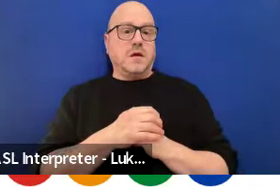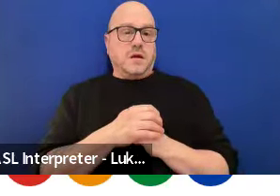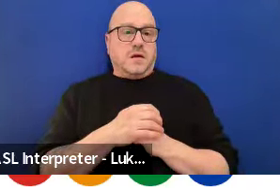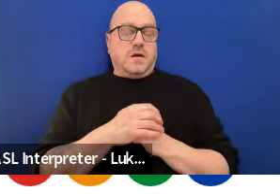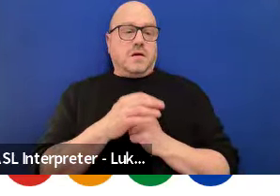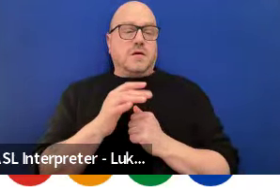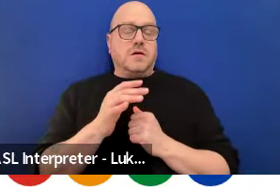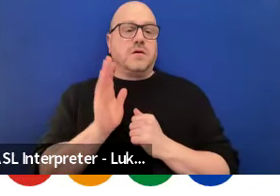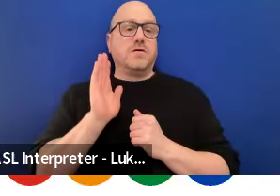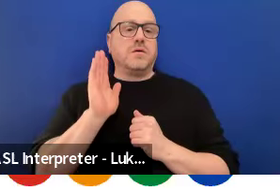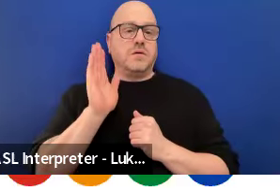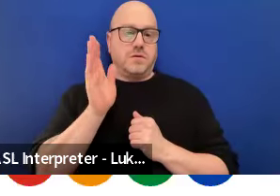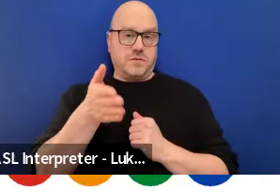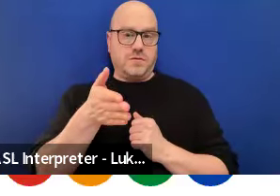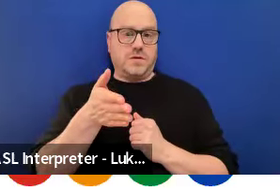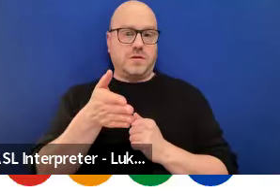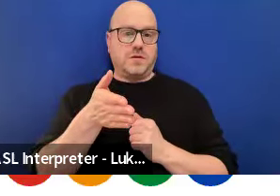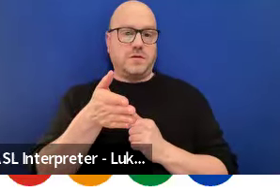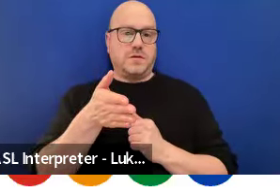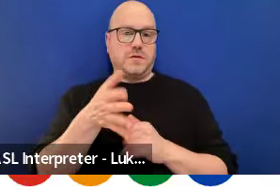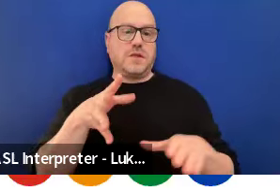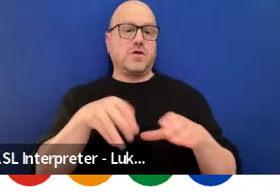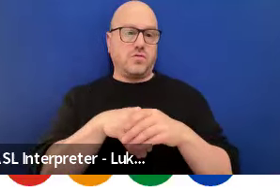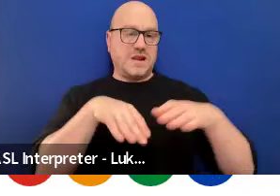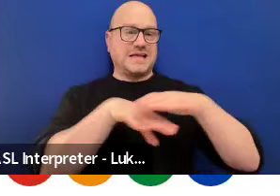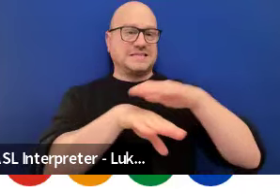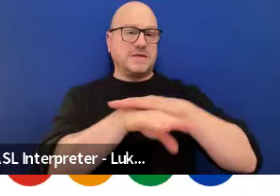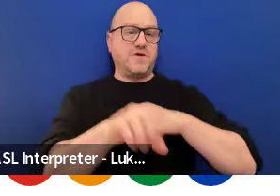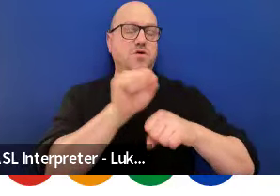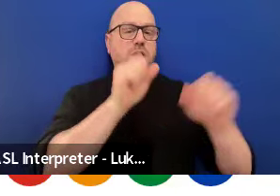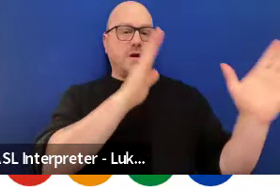AND THE FOURTH AND FINAL